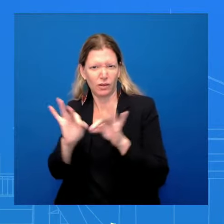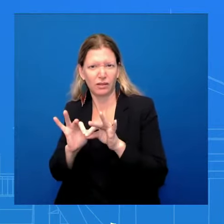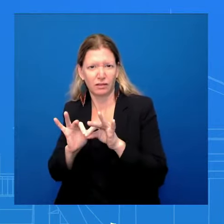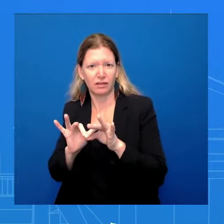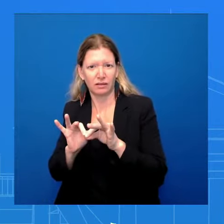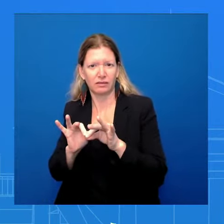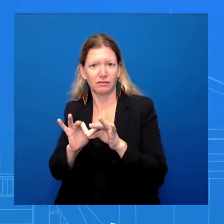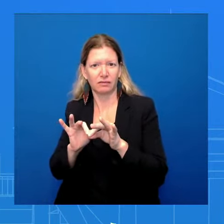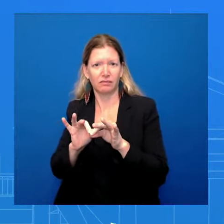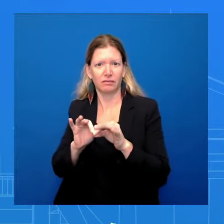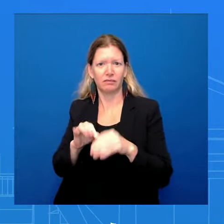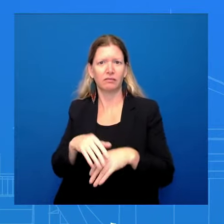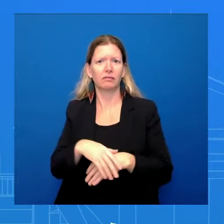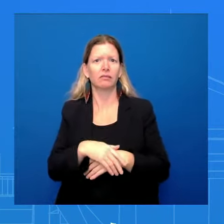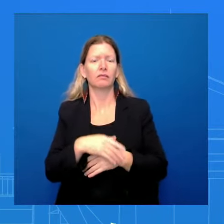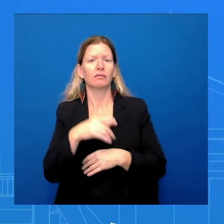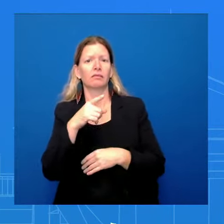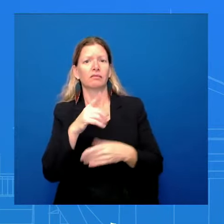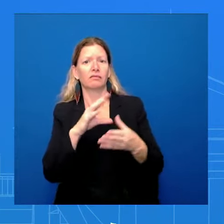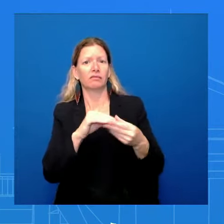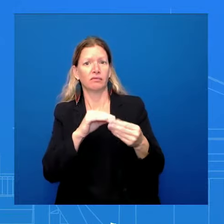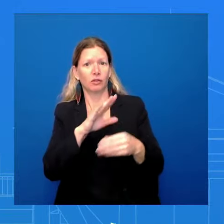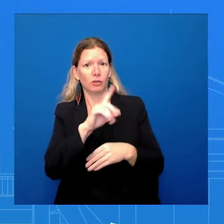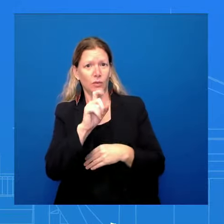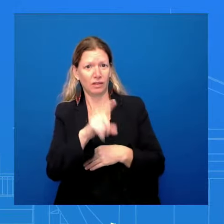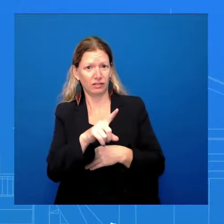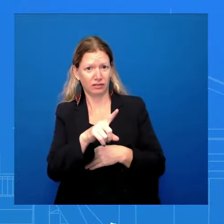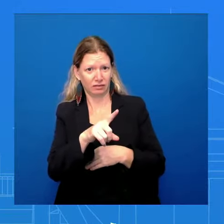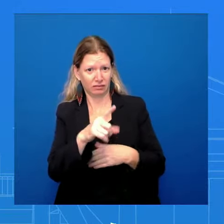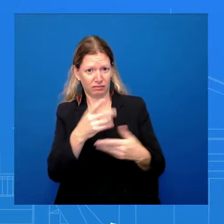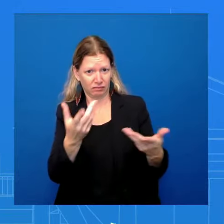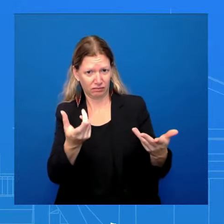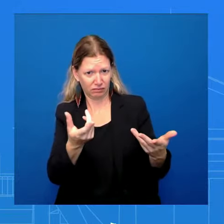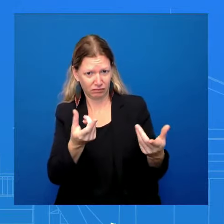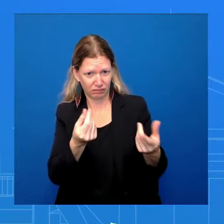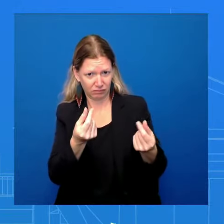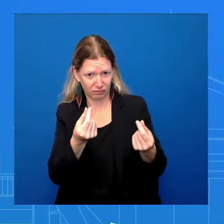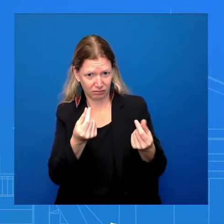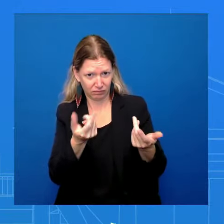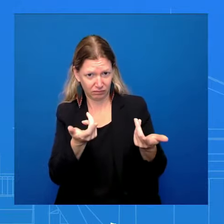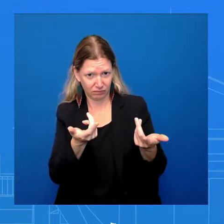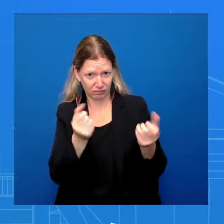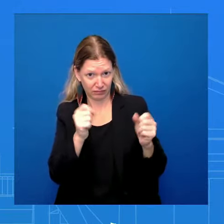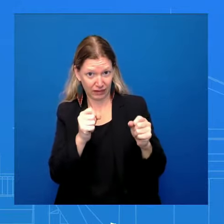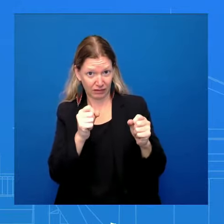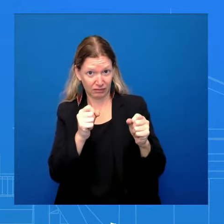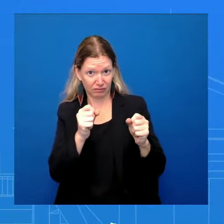that's for them to speak to. I can just stay on -- on our message -- the platform that we're trying to push forward,